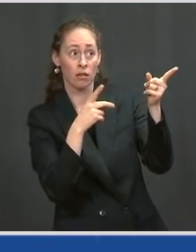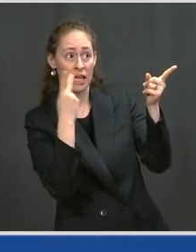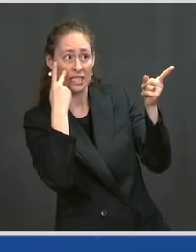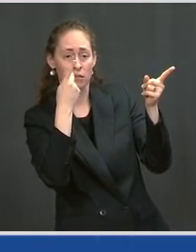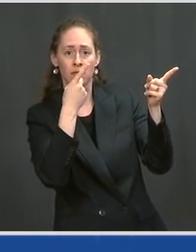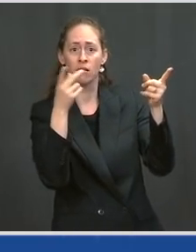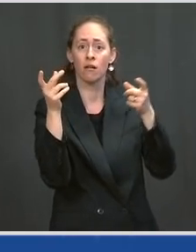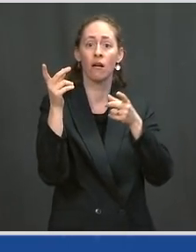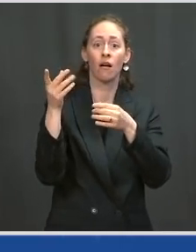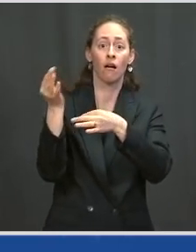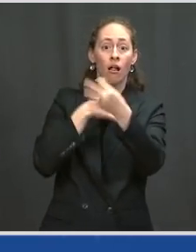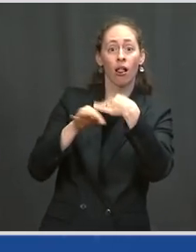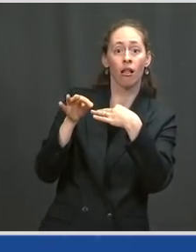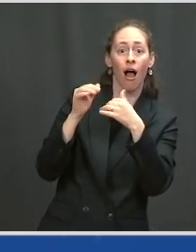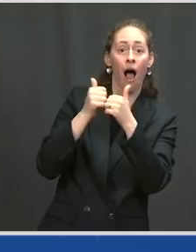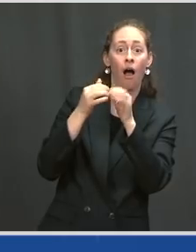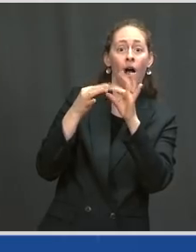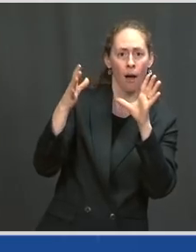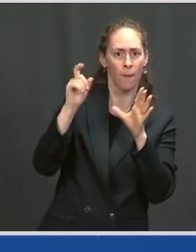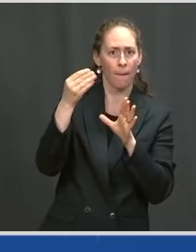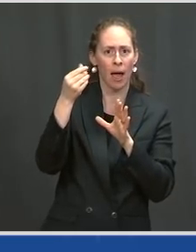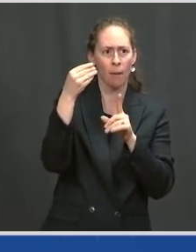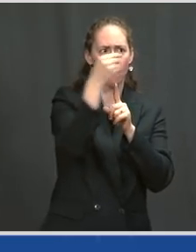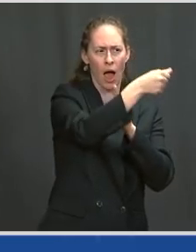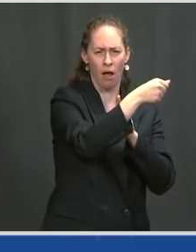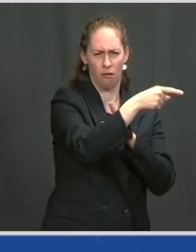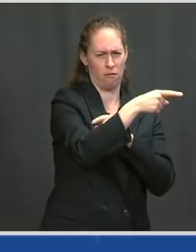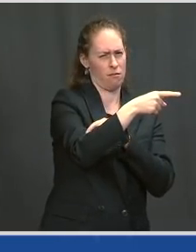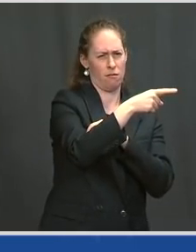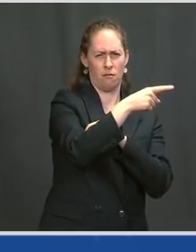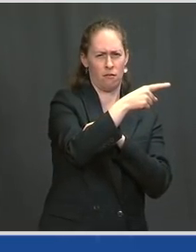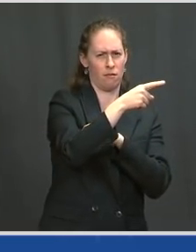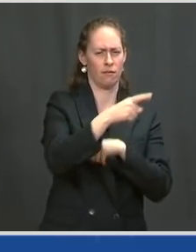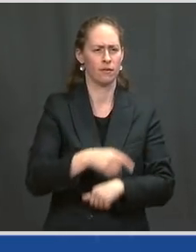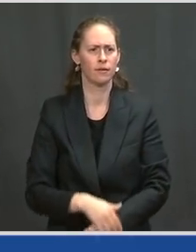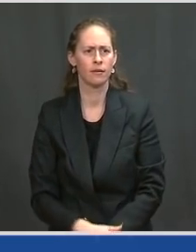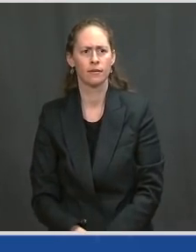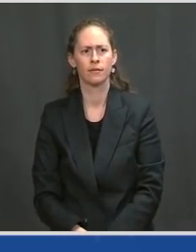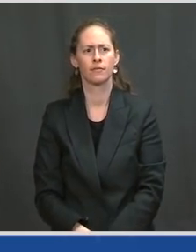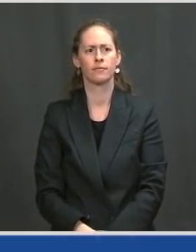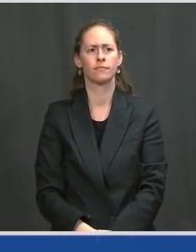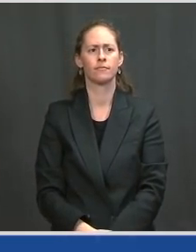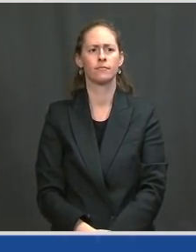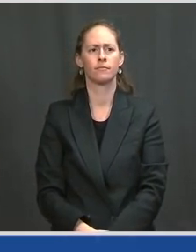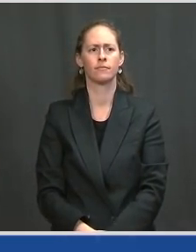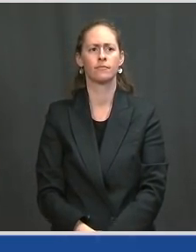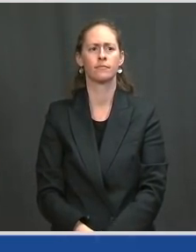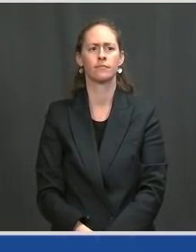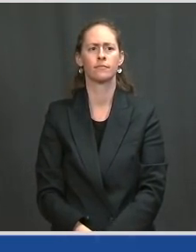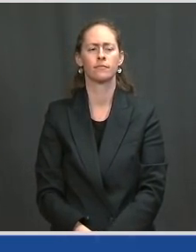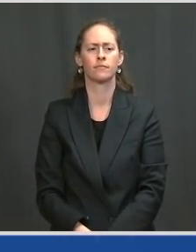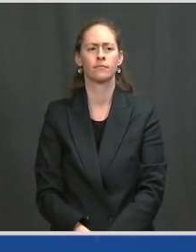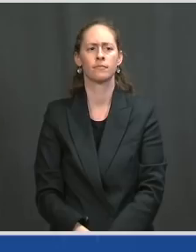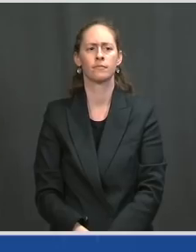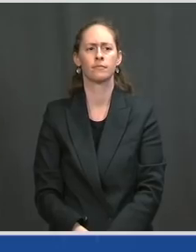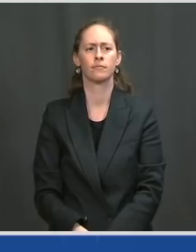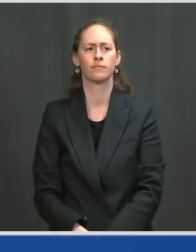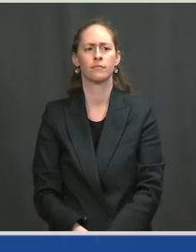much of which is privately owned and managed, like Colonial. Private entities are making their own determination